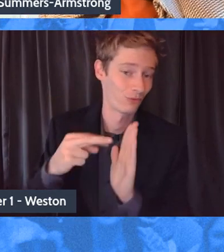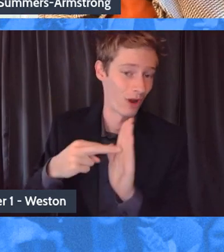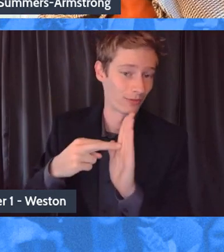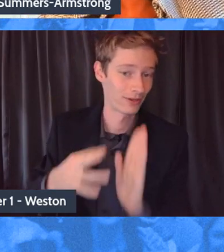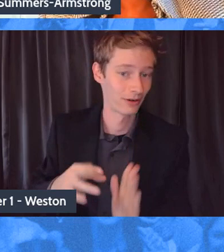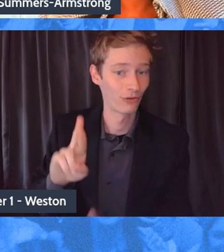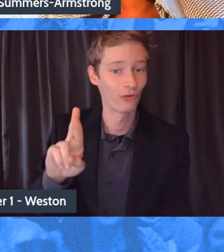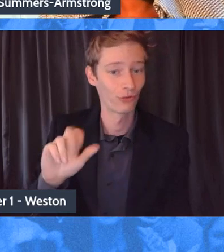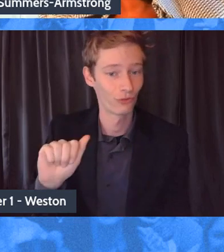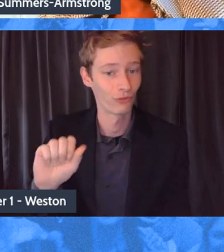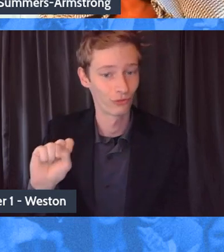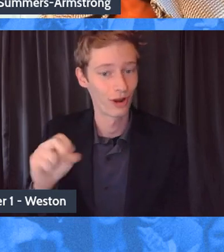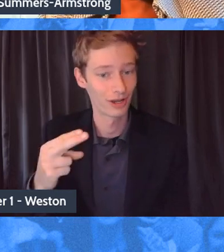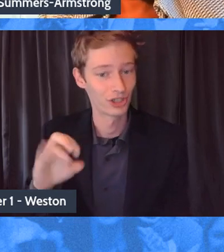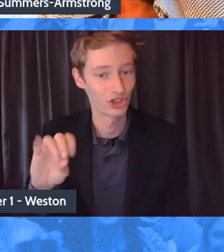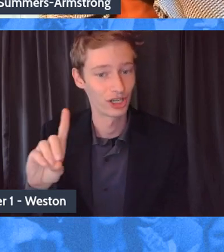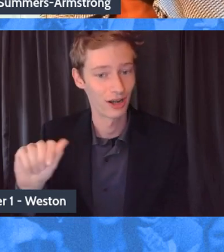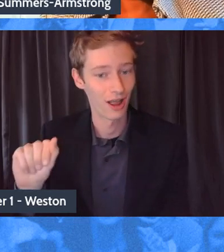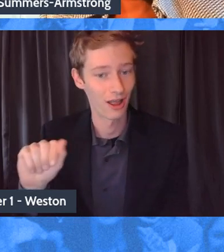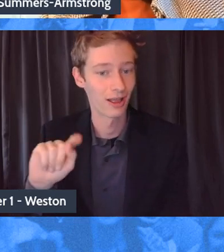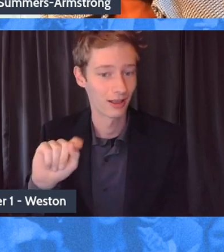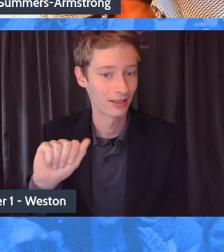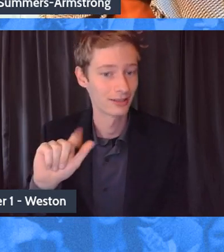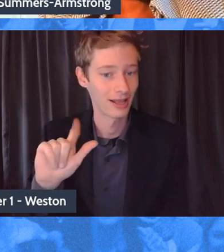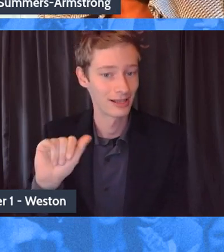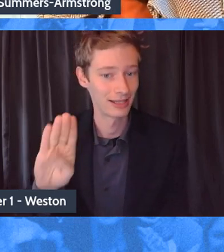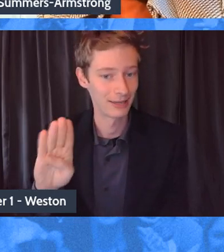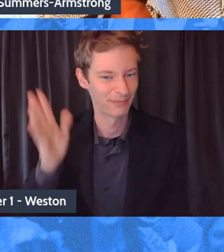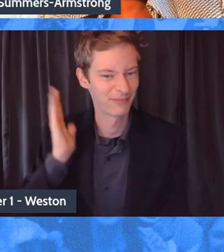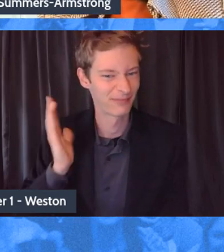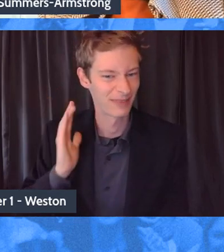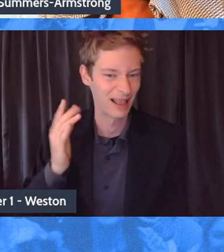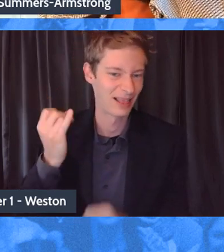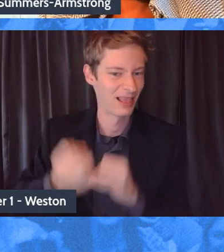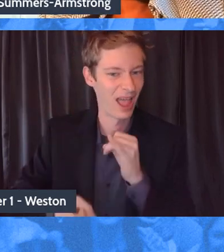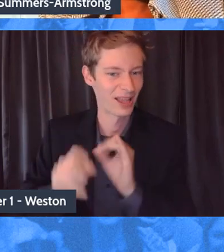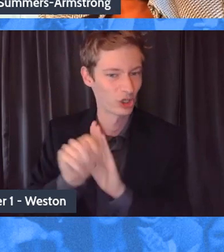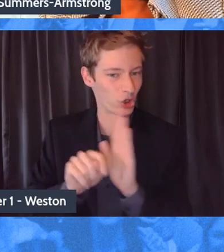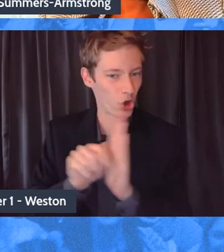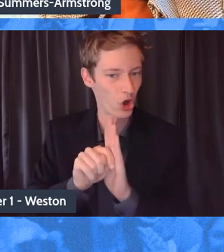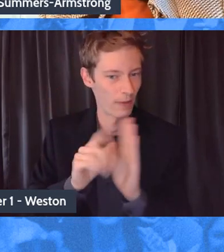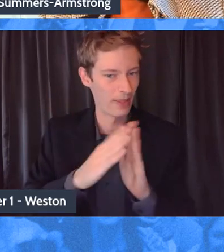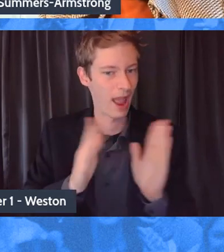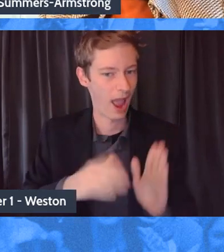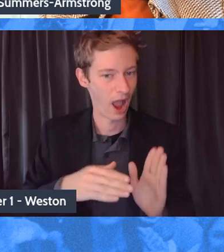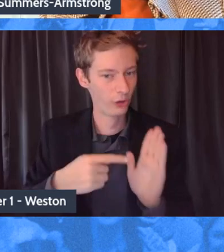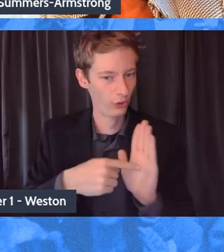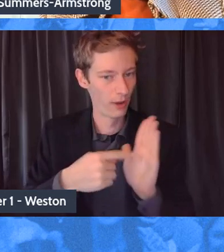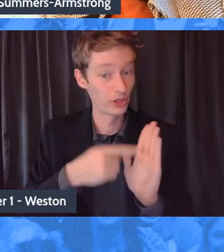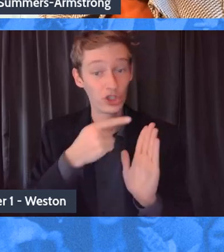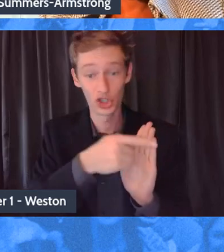as she was entering her last term in the state house, really encouraged me to consider running for her seat.